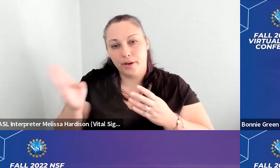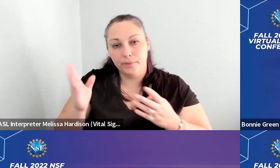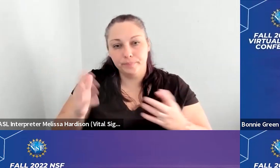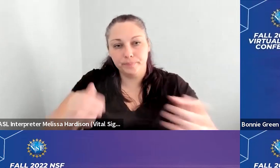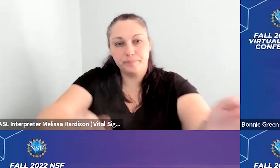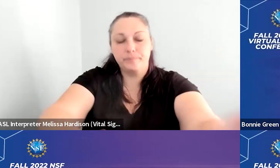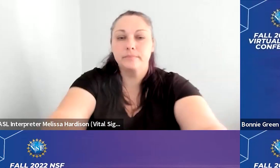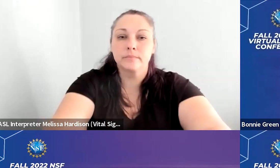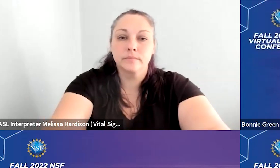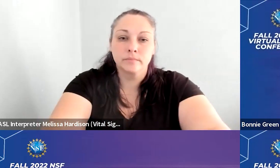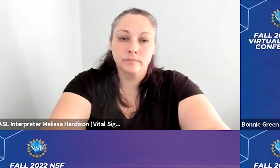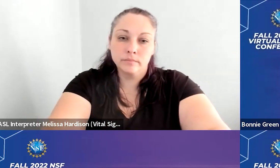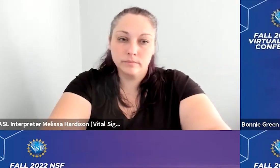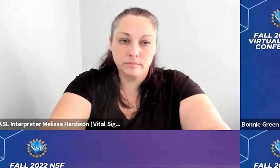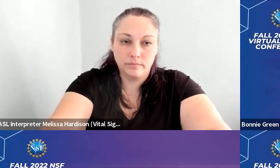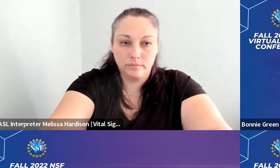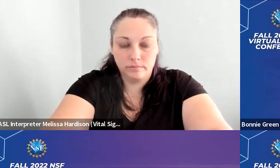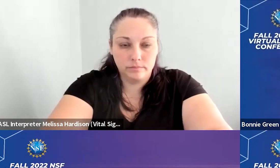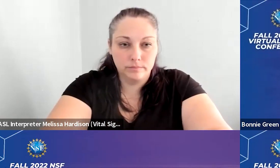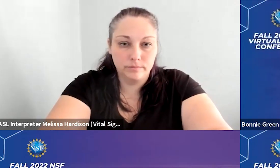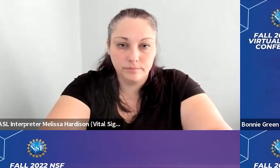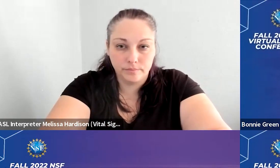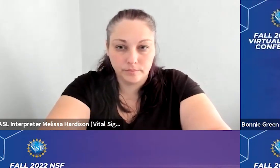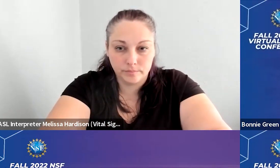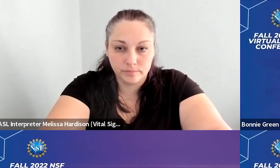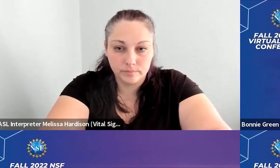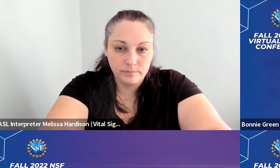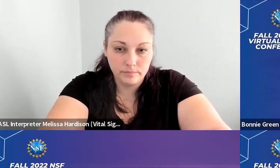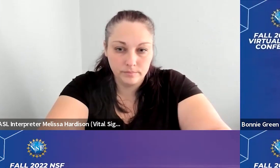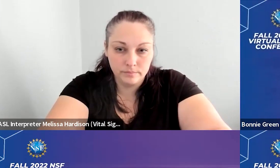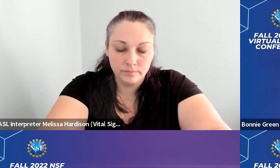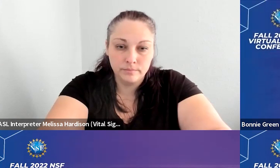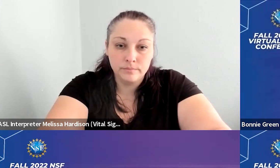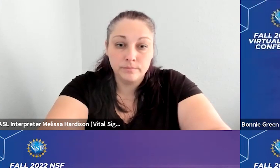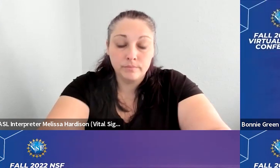Yes. Okay, Monica has a question about are there any opportunities